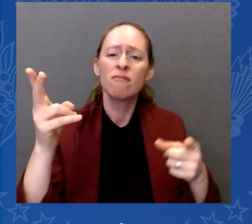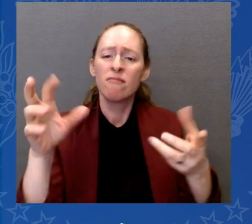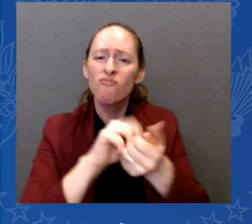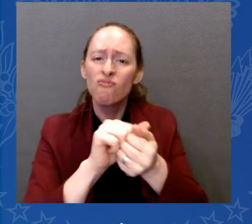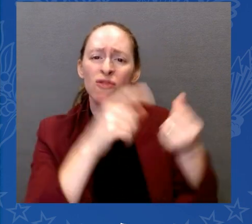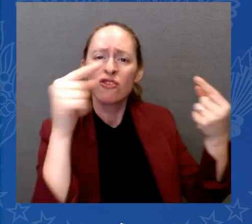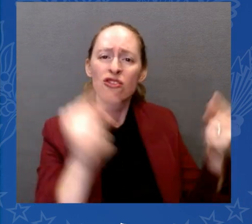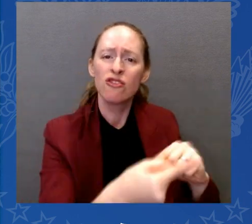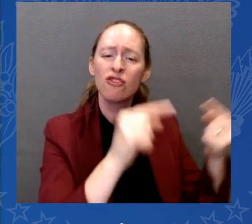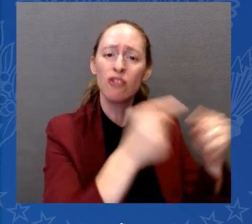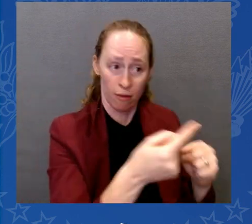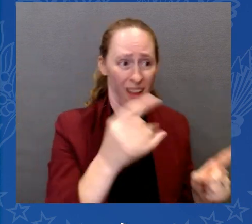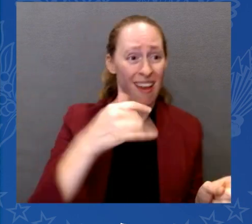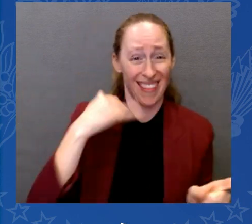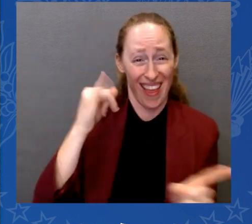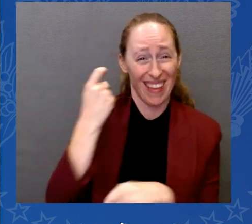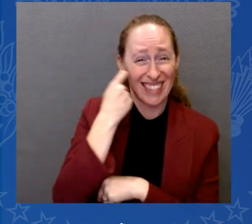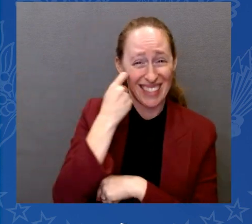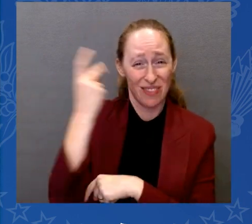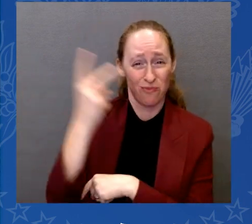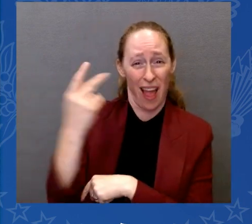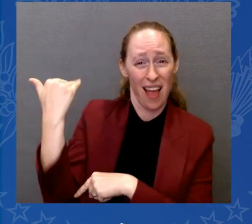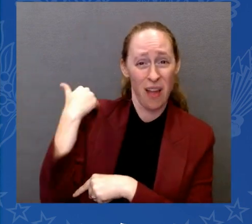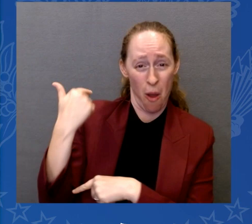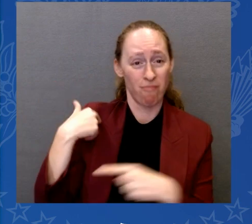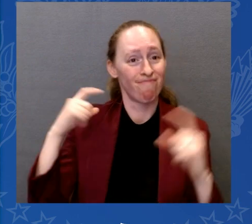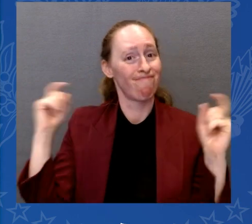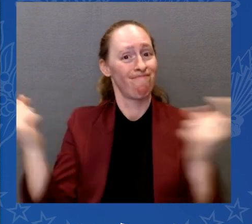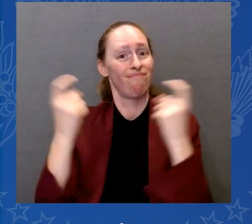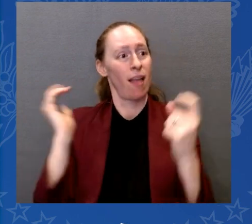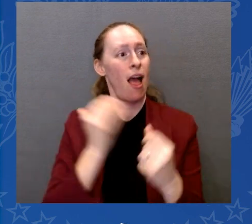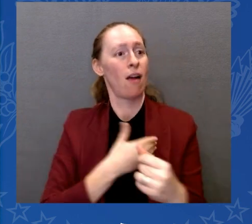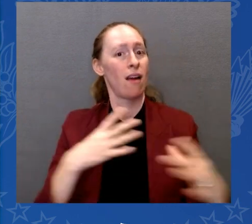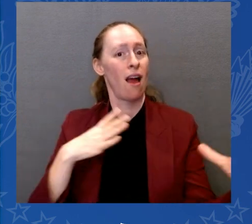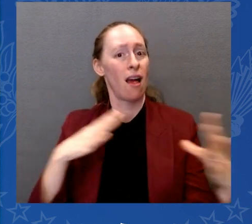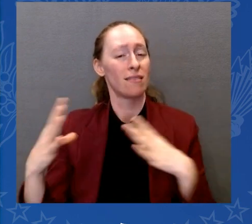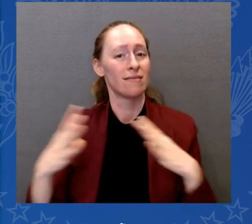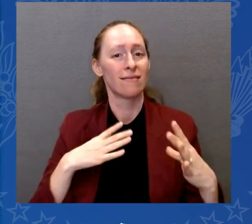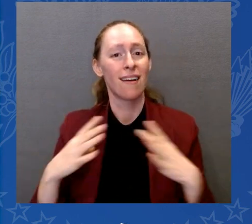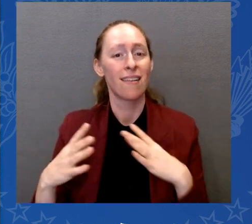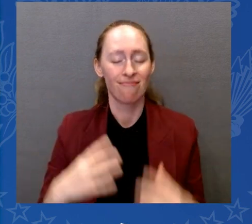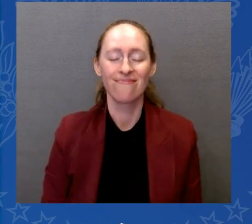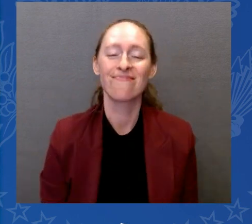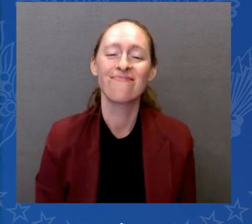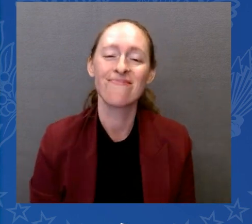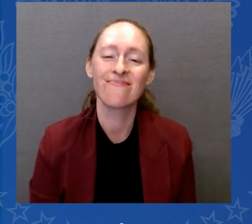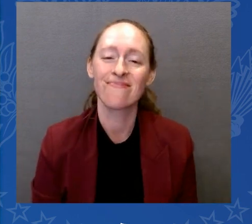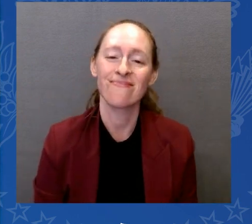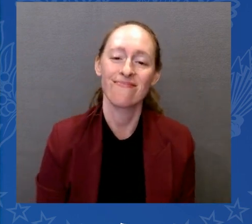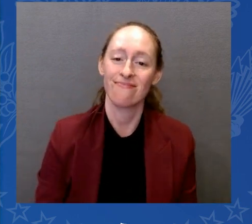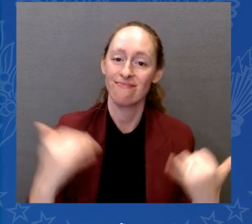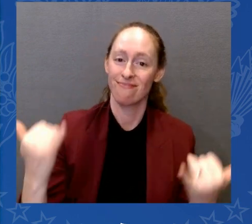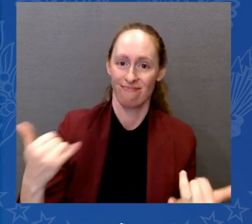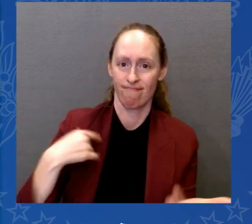to preserve these sacred Tribal grounds as a national monument. It was also where the U.S. Army, as you've already heard,